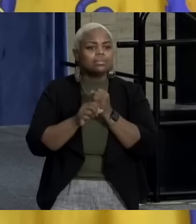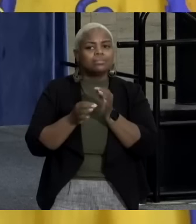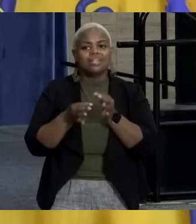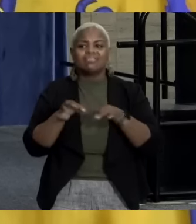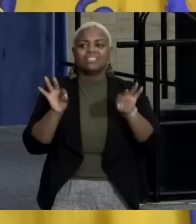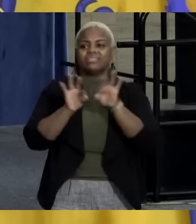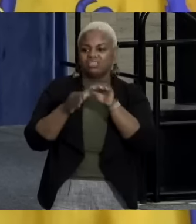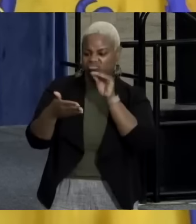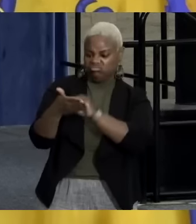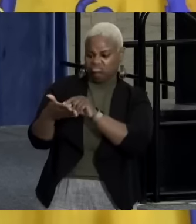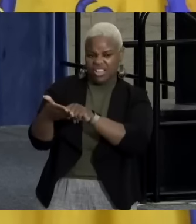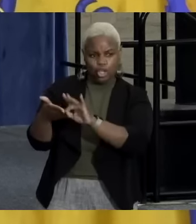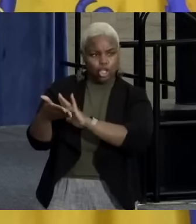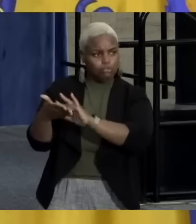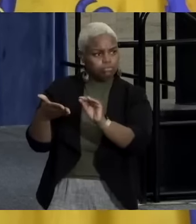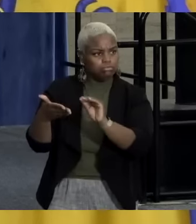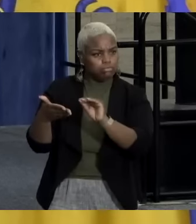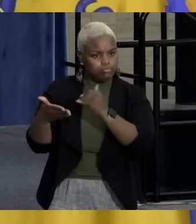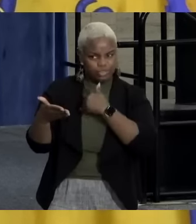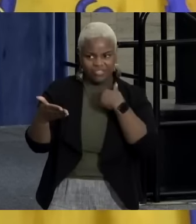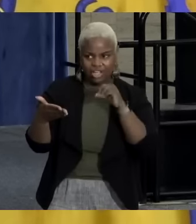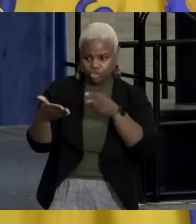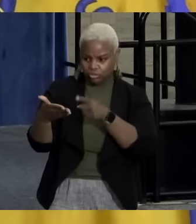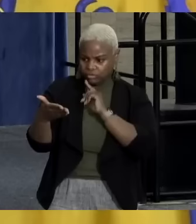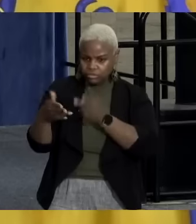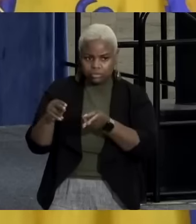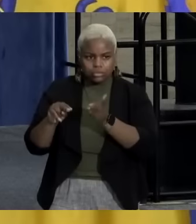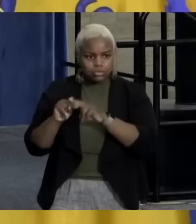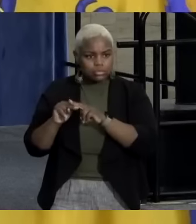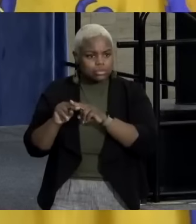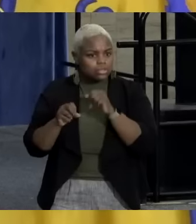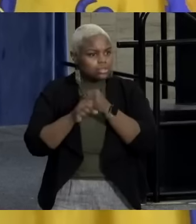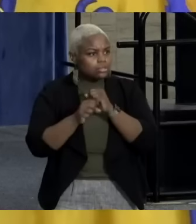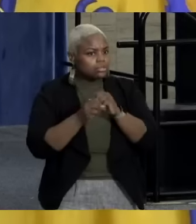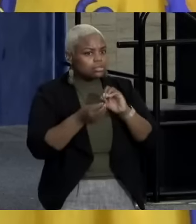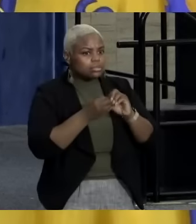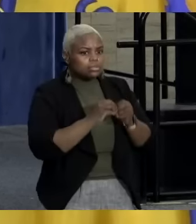in breast cancer. If we don't have statistics, then we don't have science. All of a sudden,